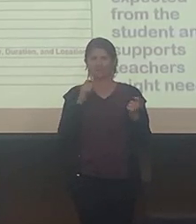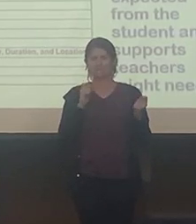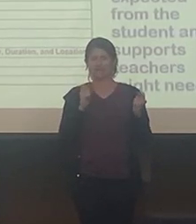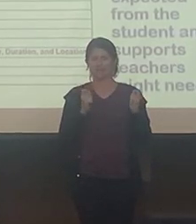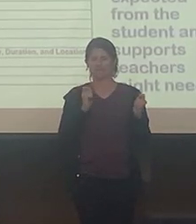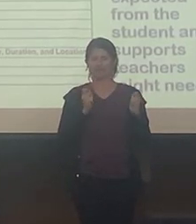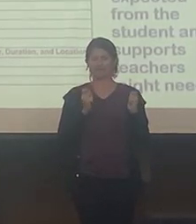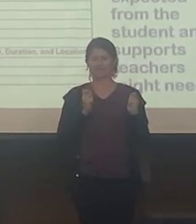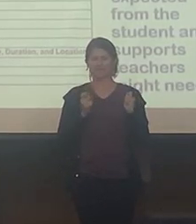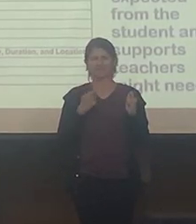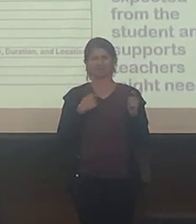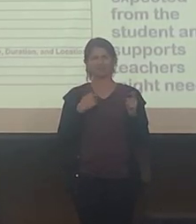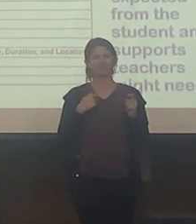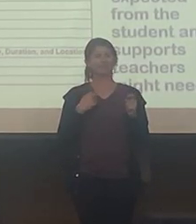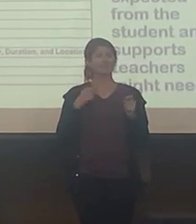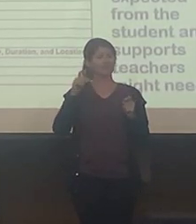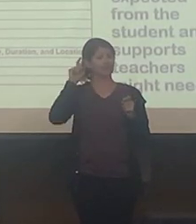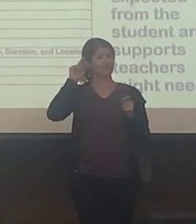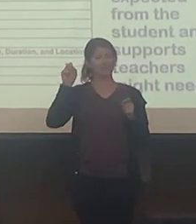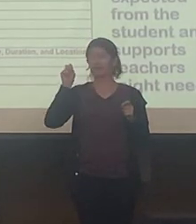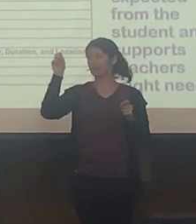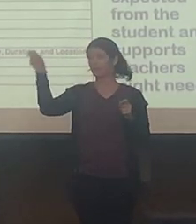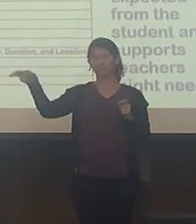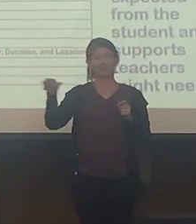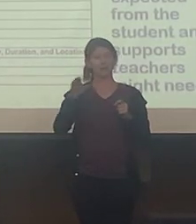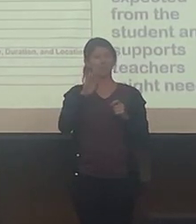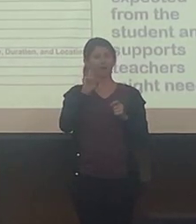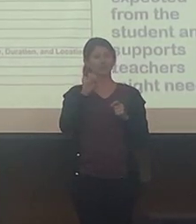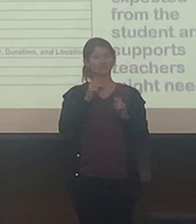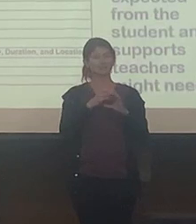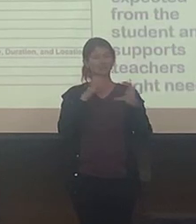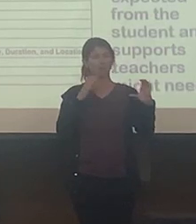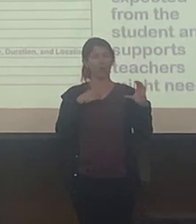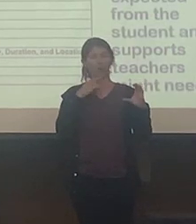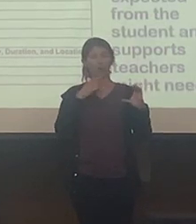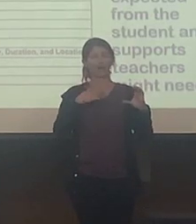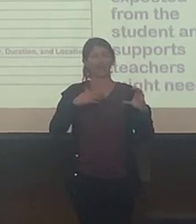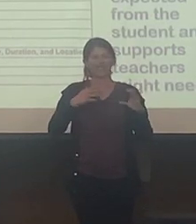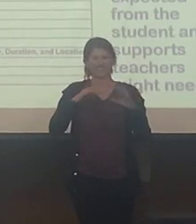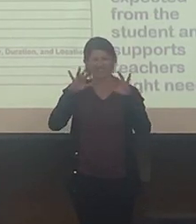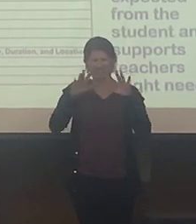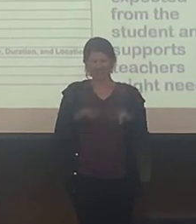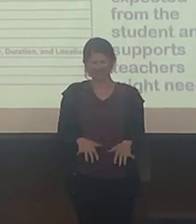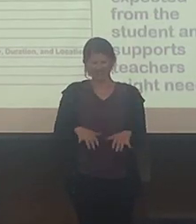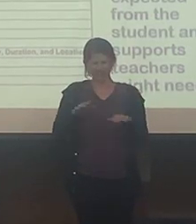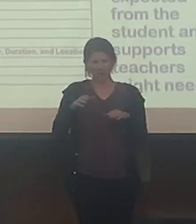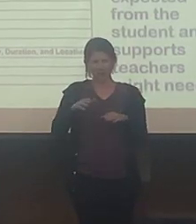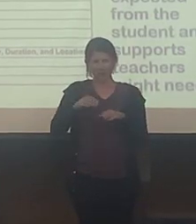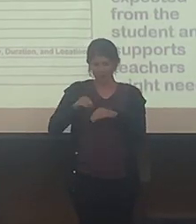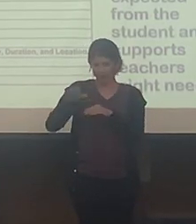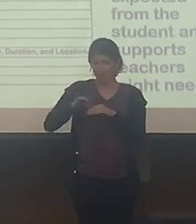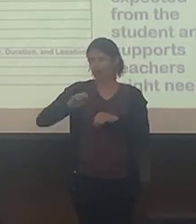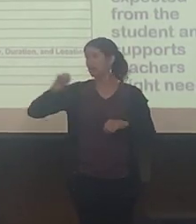hearing these off the bus into a bonfire you know solo so we have to say what is the root cause of